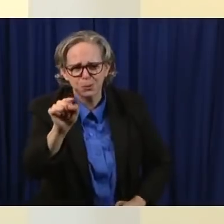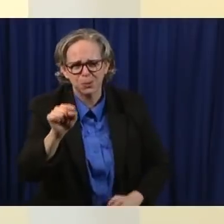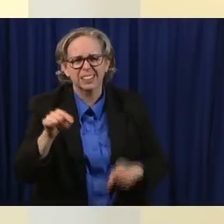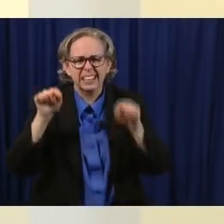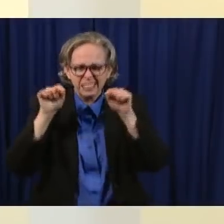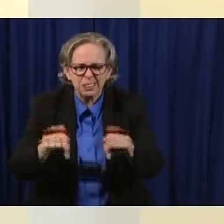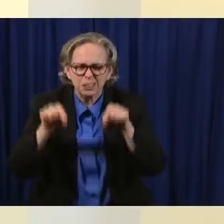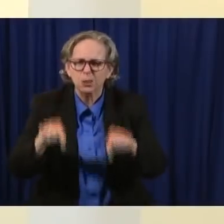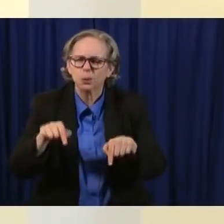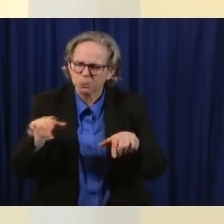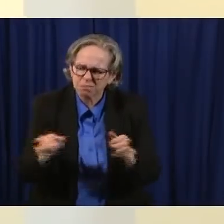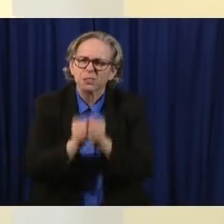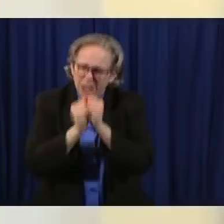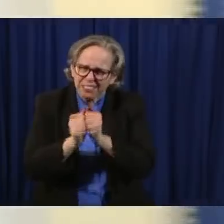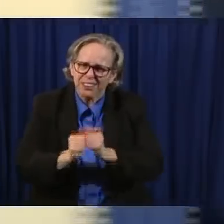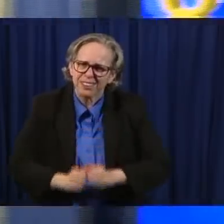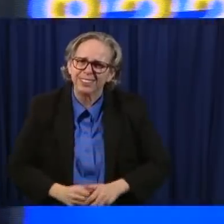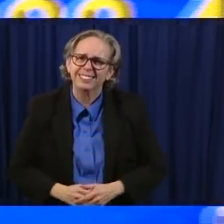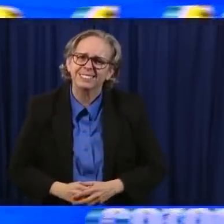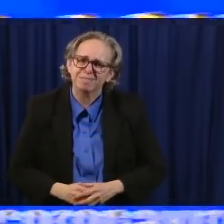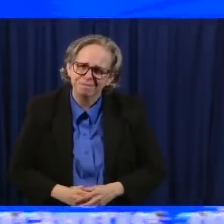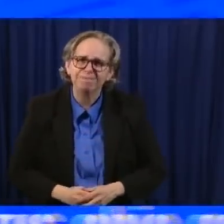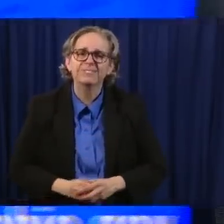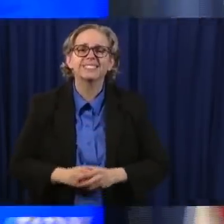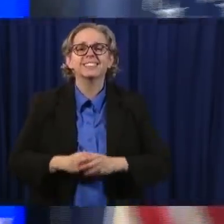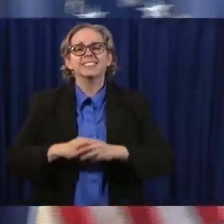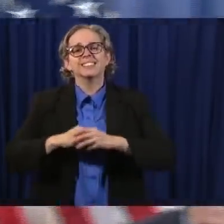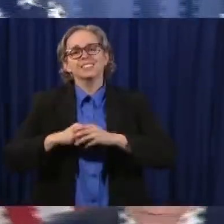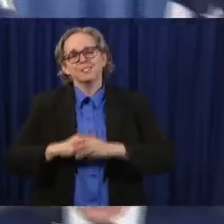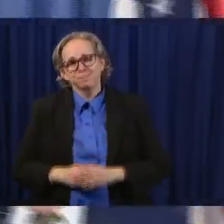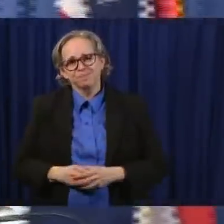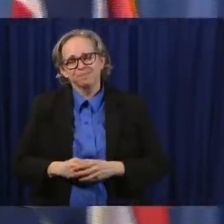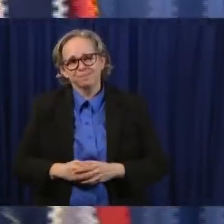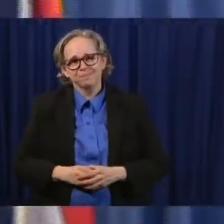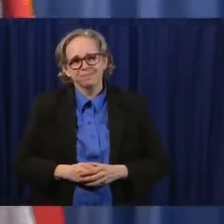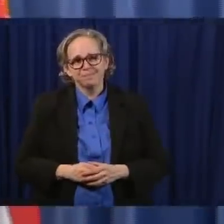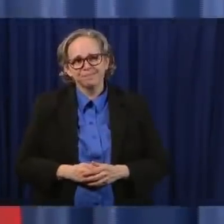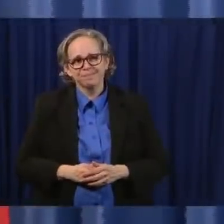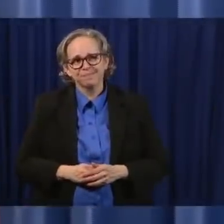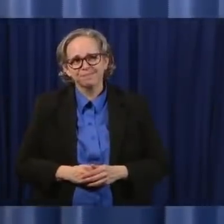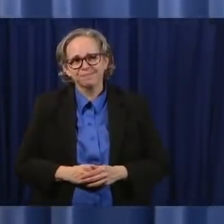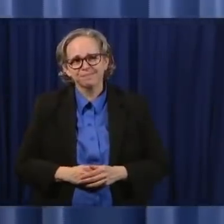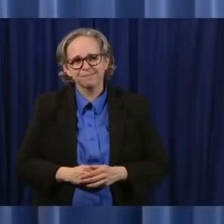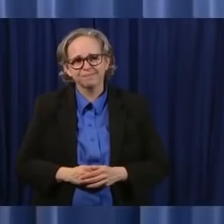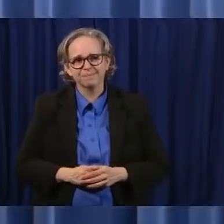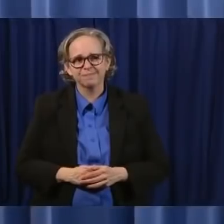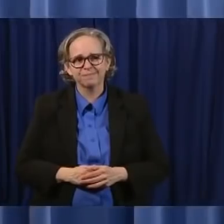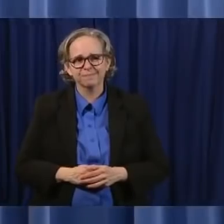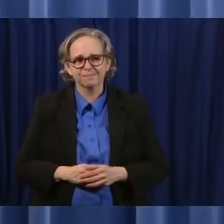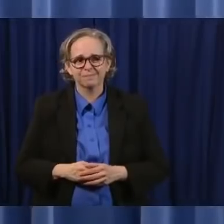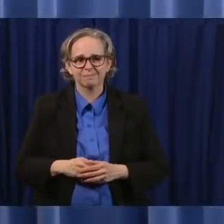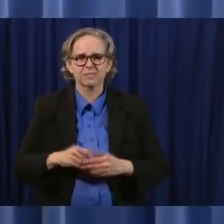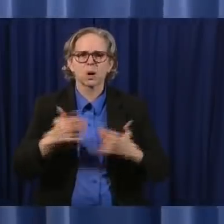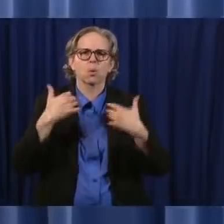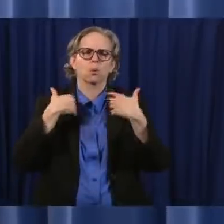2020 WHEN YOU ARE AT THAT FIVE YEAR REUNION AND YOU ARE ALL TOGETHER YOU WILL BE THAT CLASS THAT ACTUALLY LIVED THROUGH THIS TOGETHER AND HAVE THAT MEMORY. IT IS A NEW MEMORY AND IT IS A SPECIAL MEMORY.